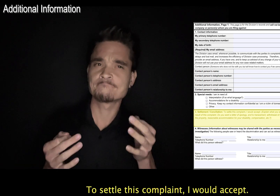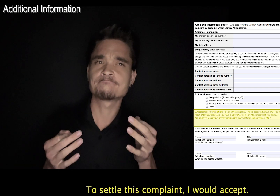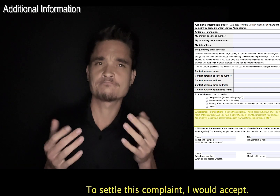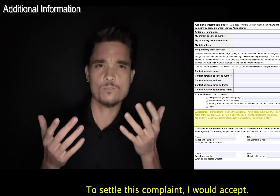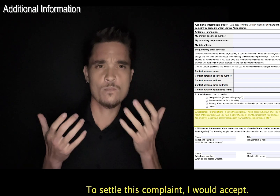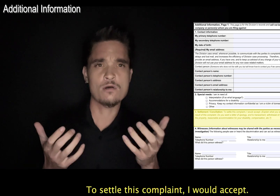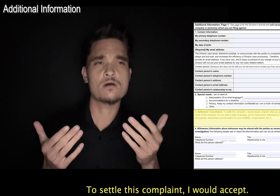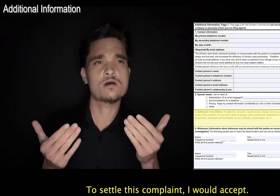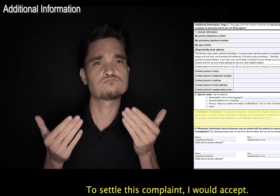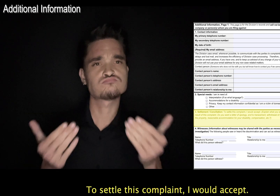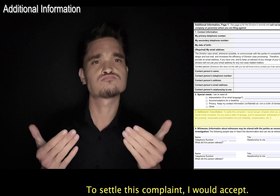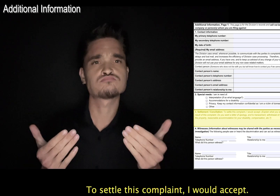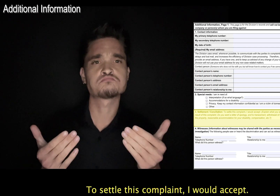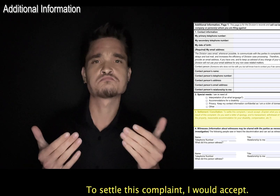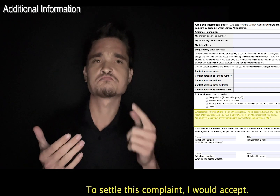To settle this complaint, I would accept.